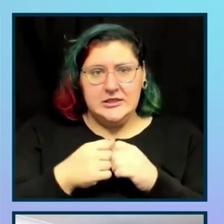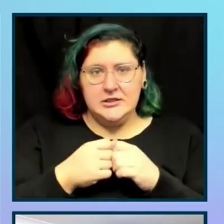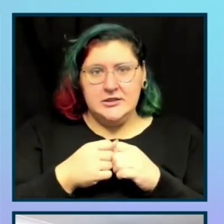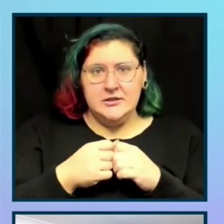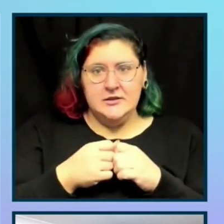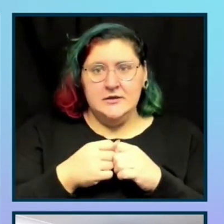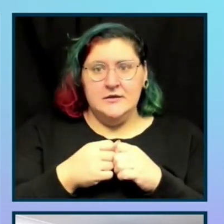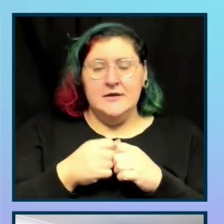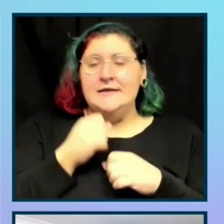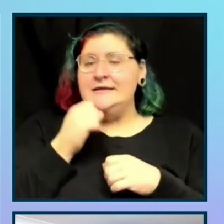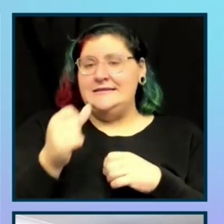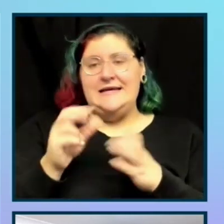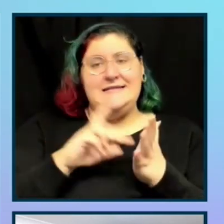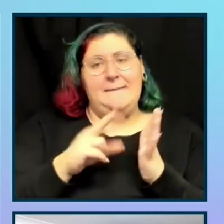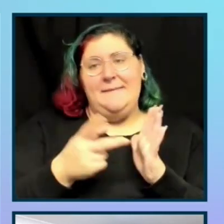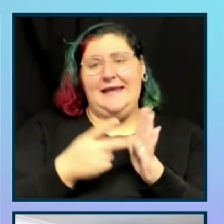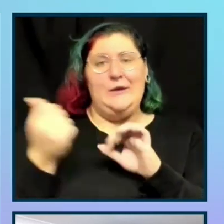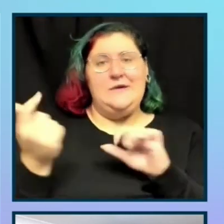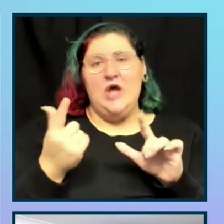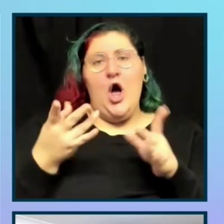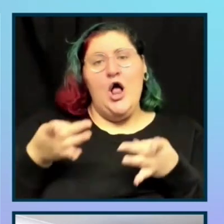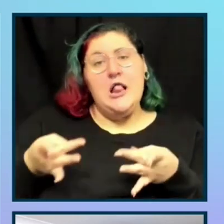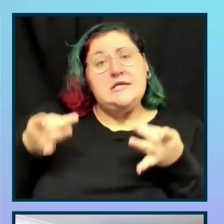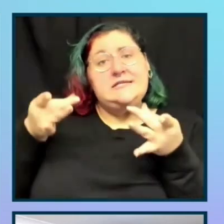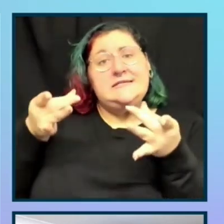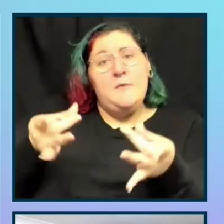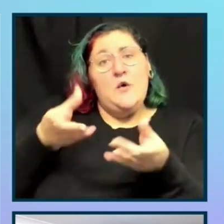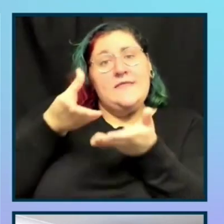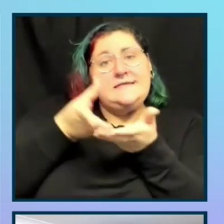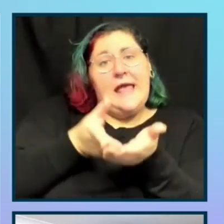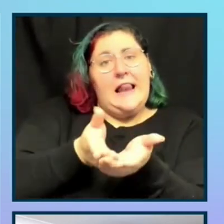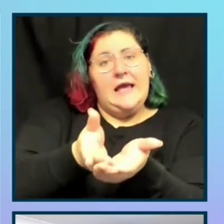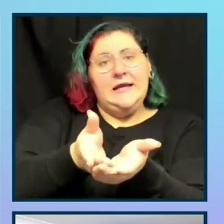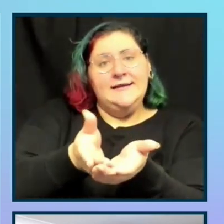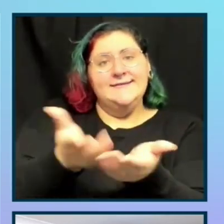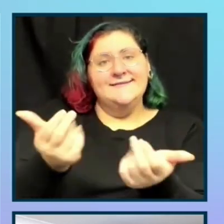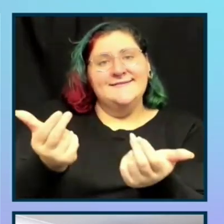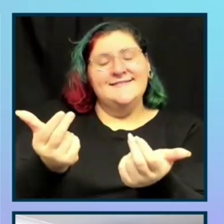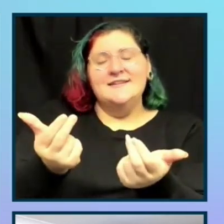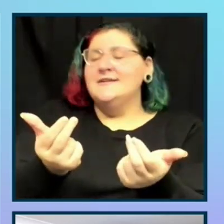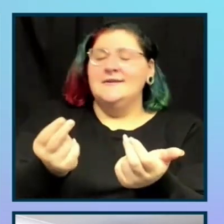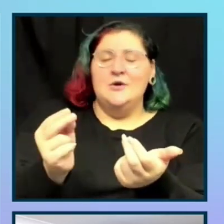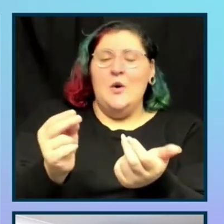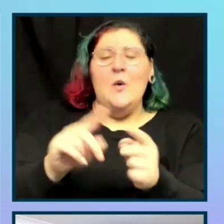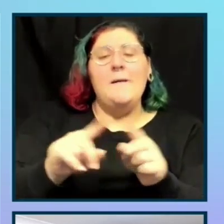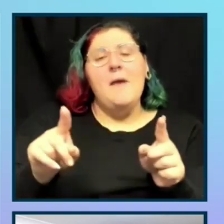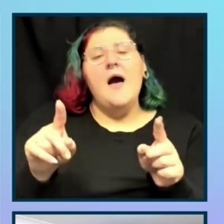That doesn't mean it was all smooth sailing from there. But let's start looking at how I actually play